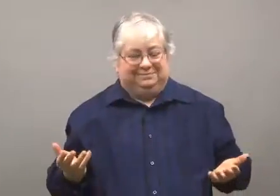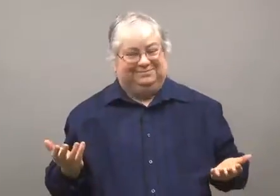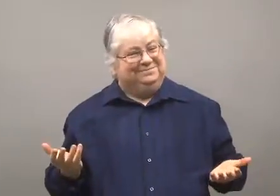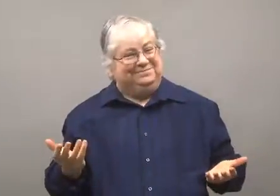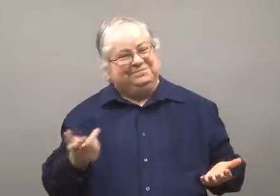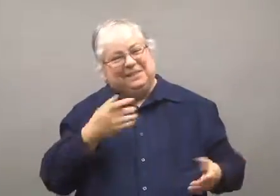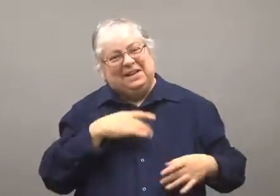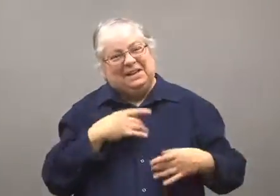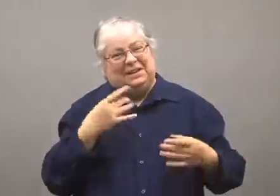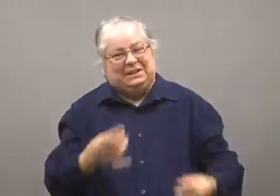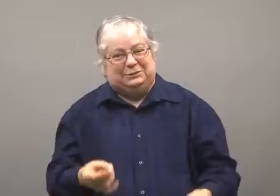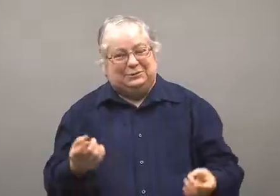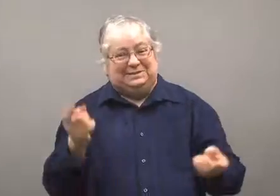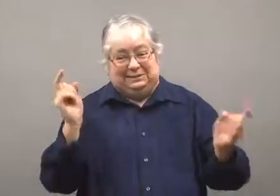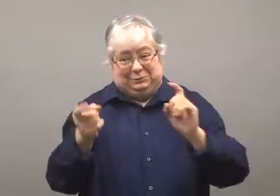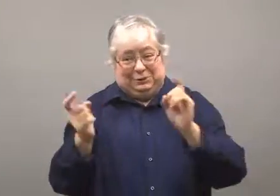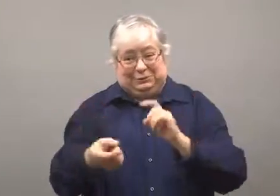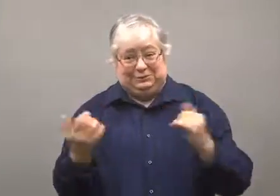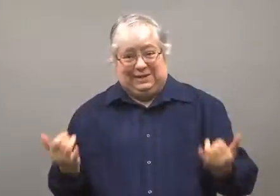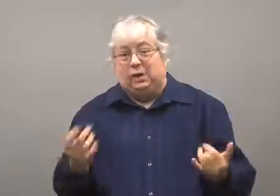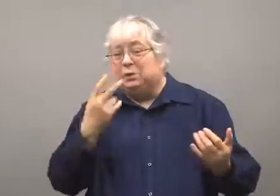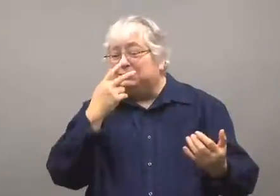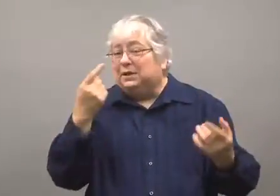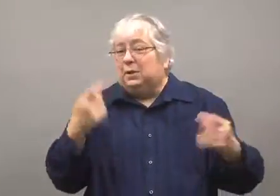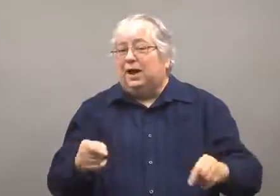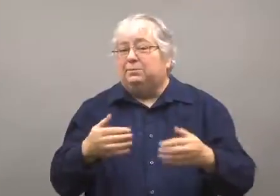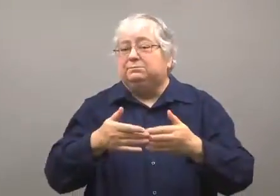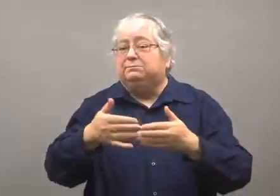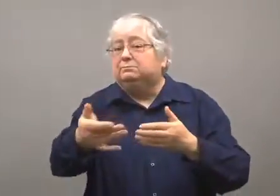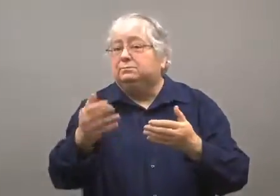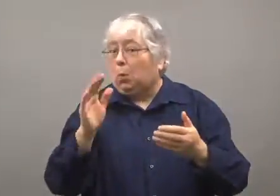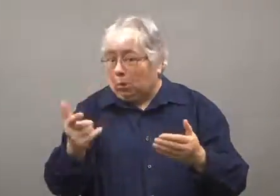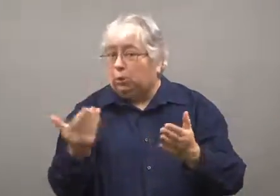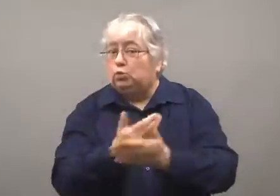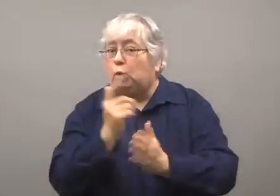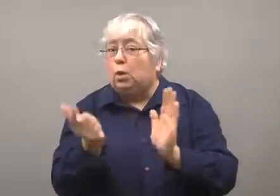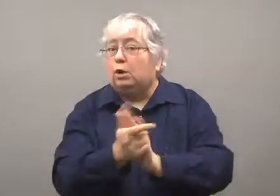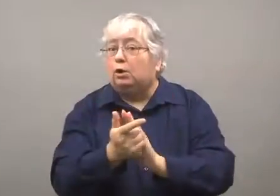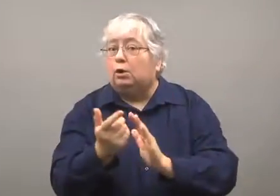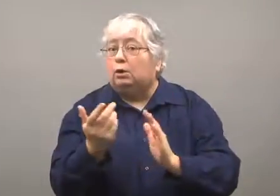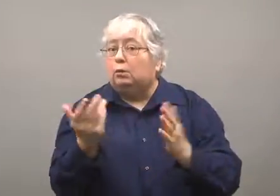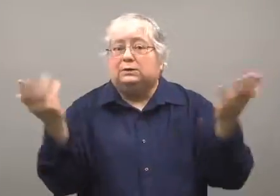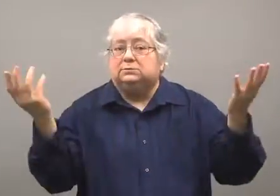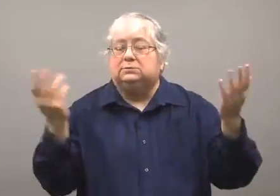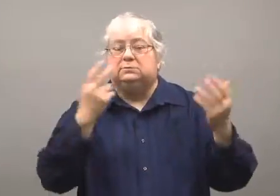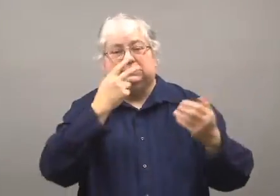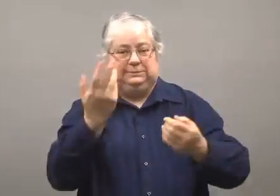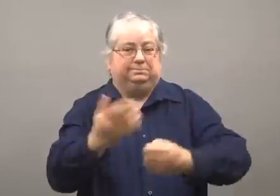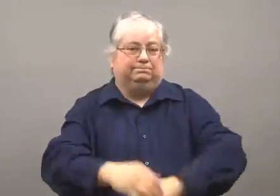These changes are interesting. We'll see if there are new laws made or not.